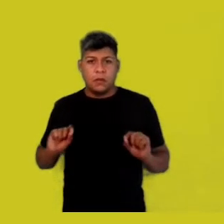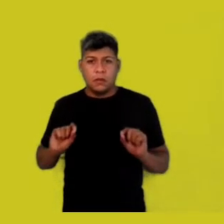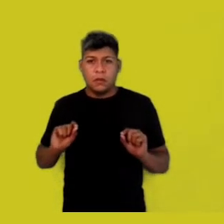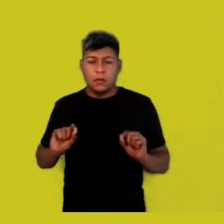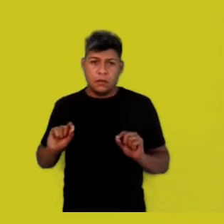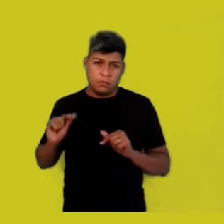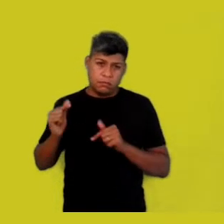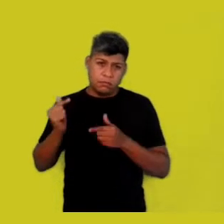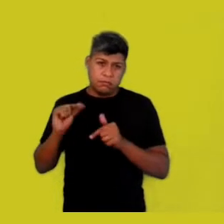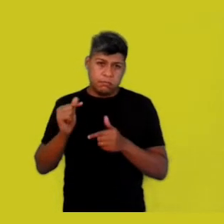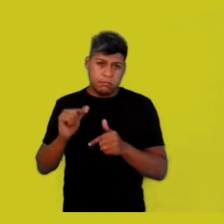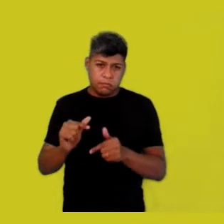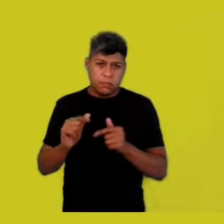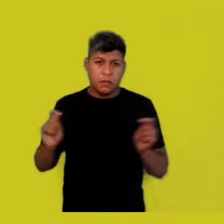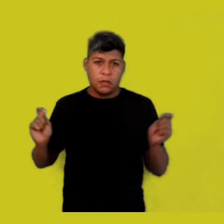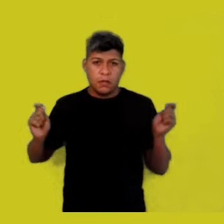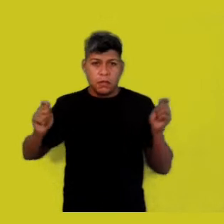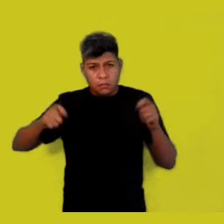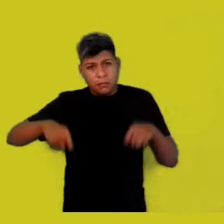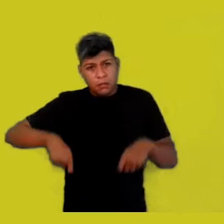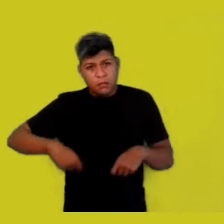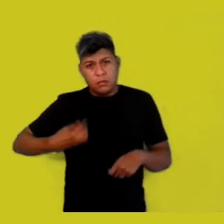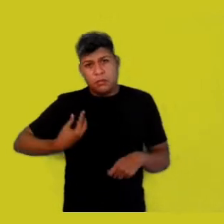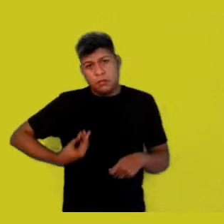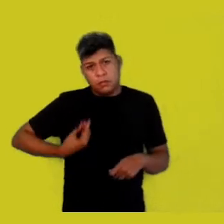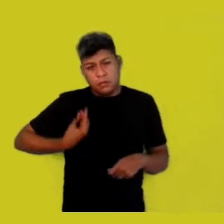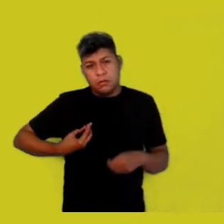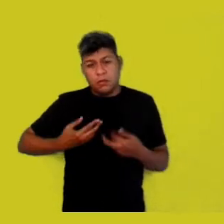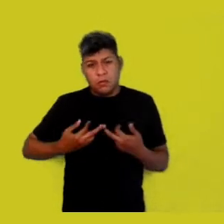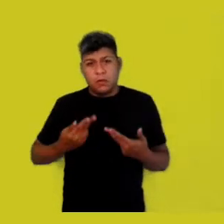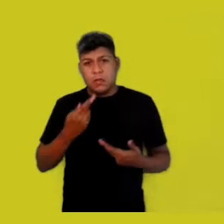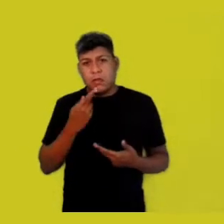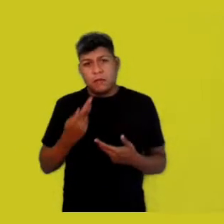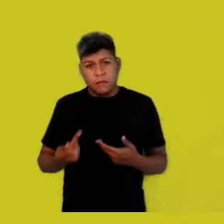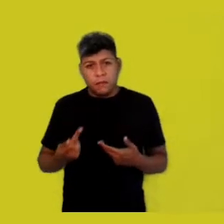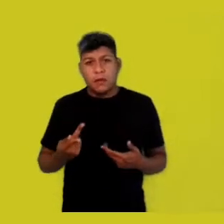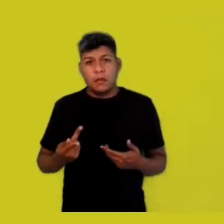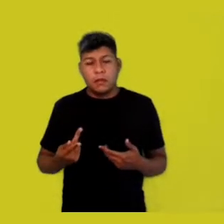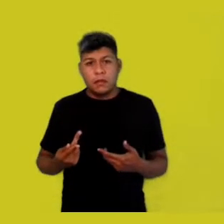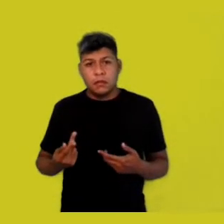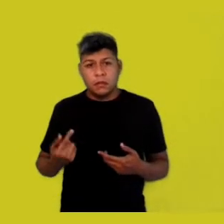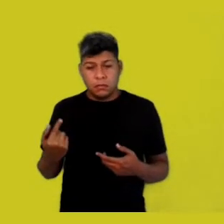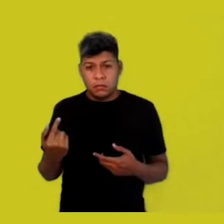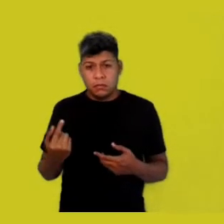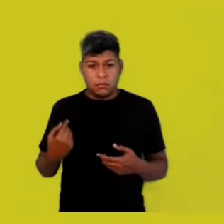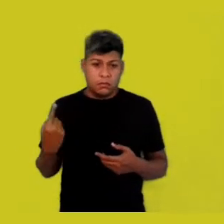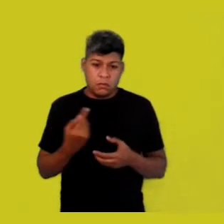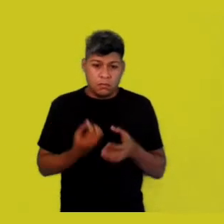the possibilities of forming ties that we are talking about. We don’t create, we don’t restore a possible community.